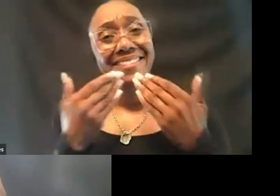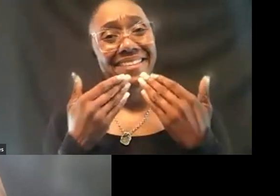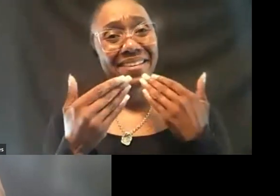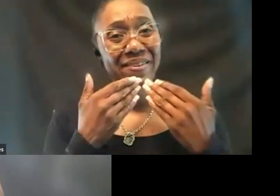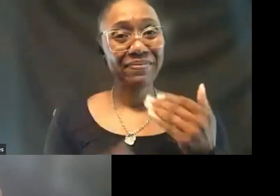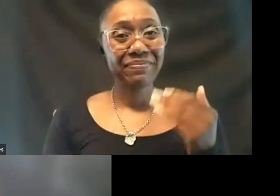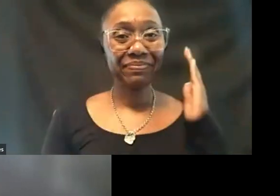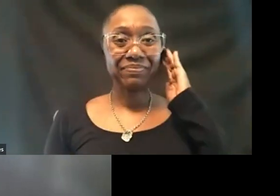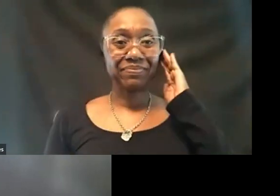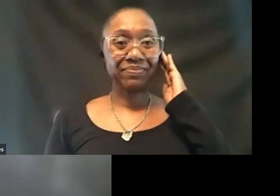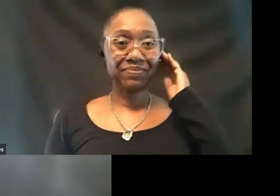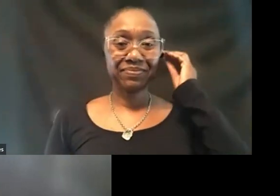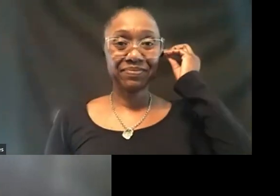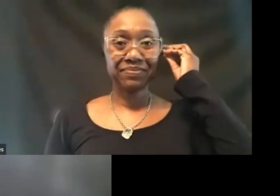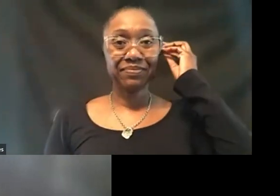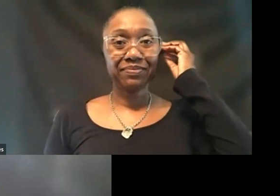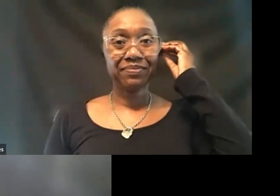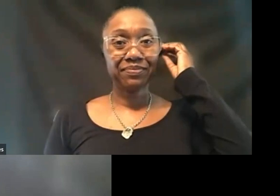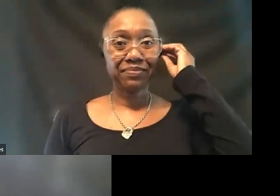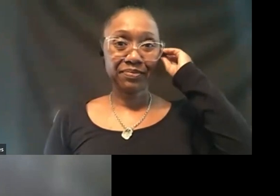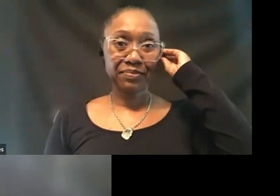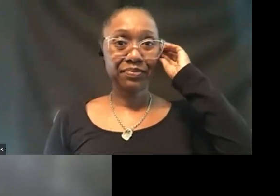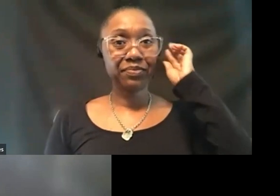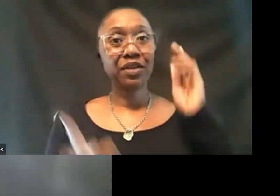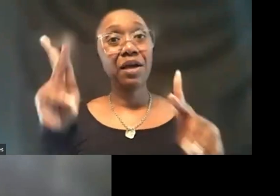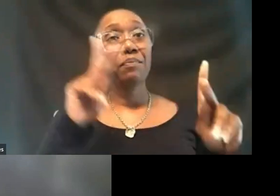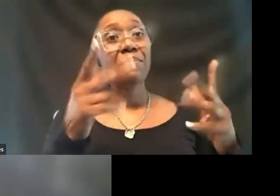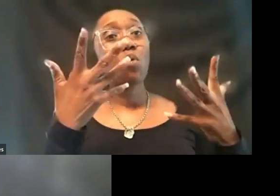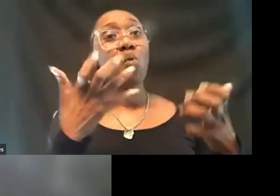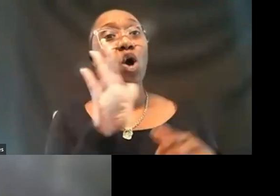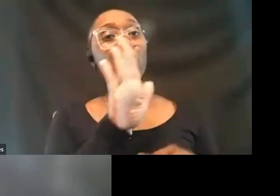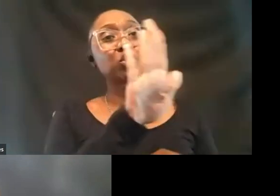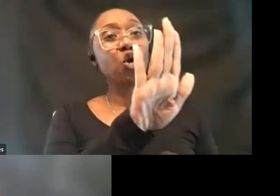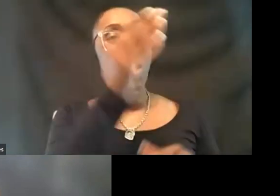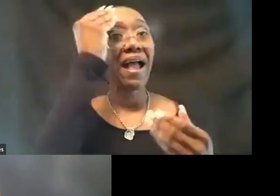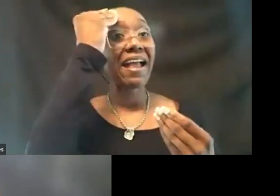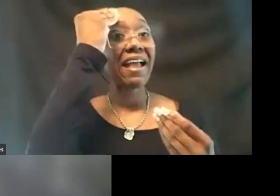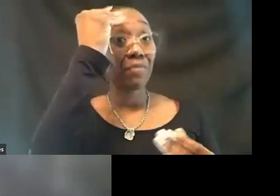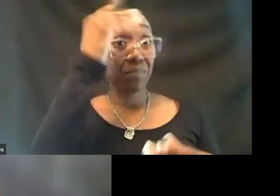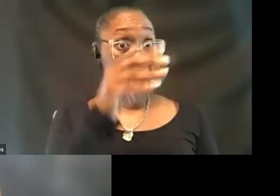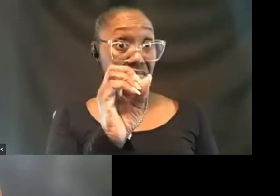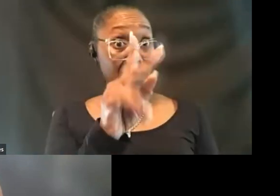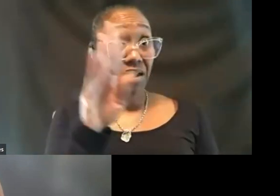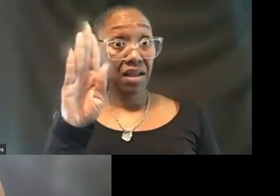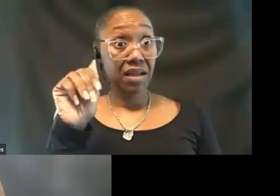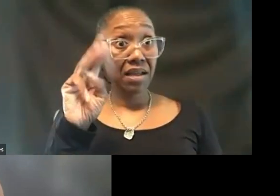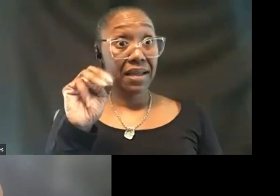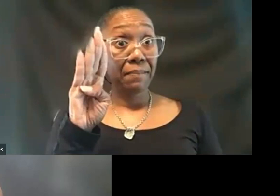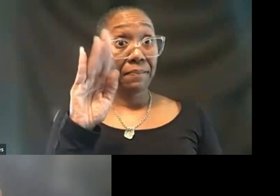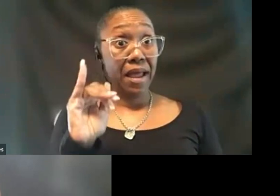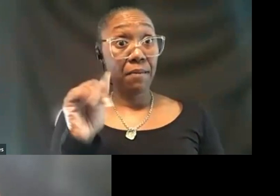There's people asking for your contact information. So is it okay if family shares that? With the Absolutely. Absolutely. I mean, and I have armies of medical students. Yeah.